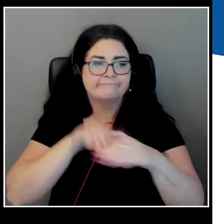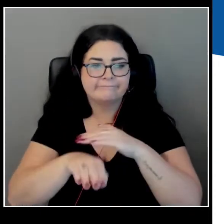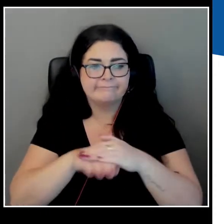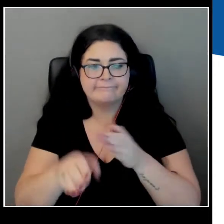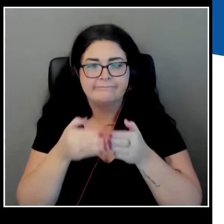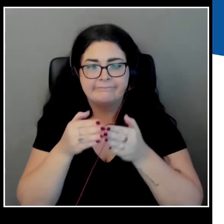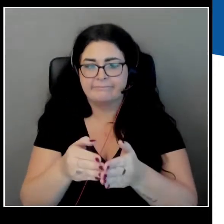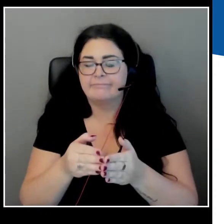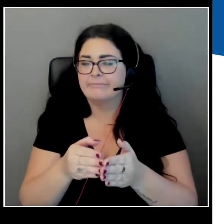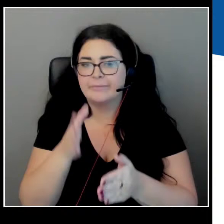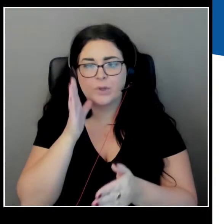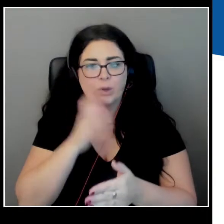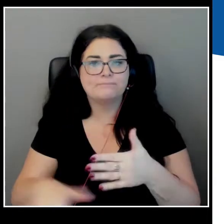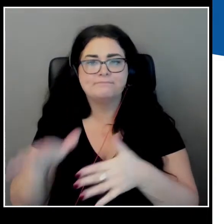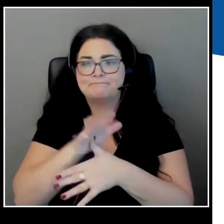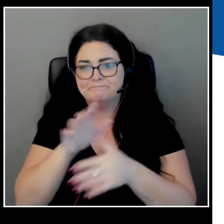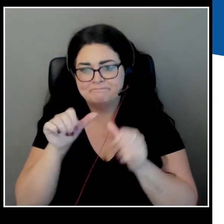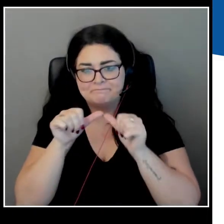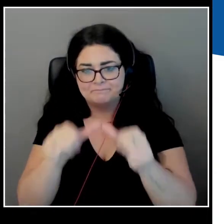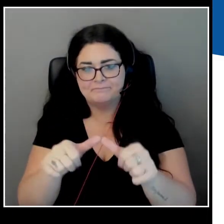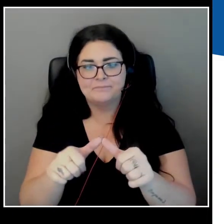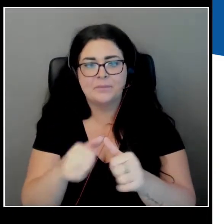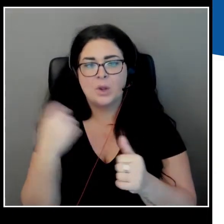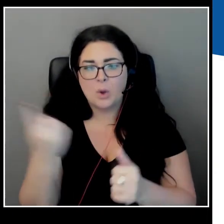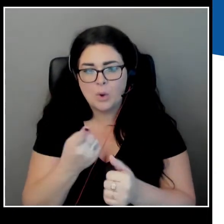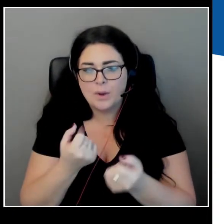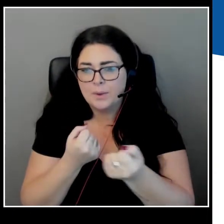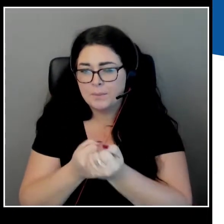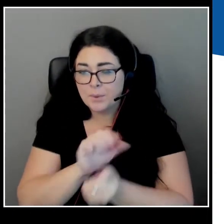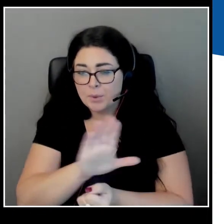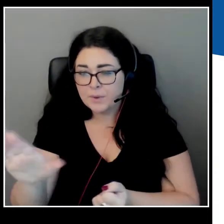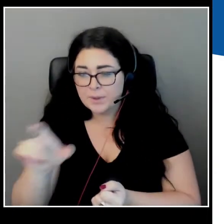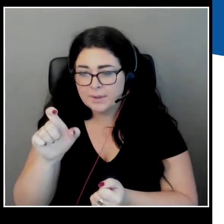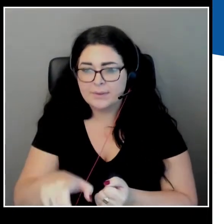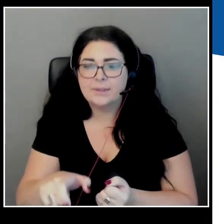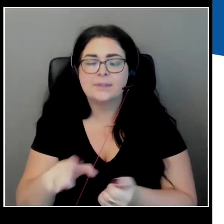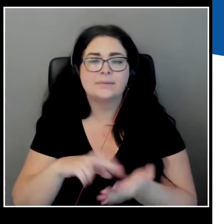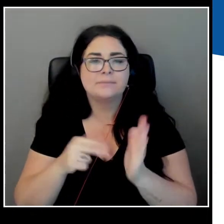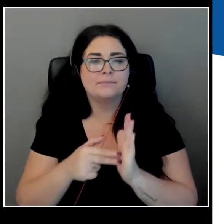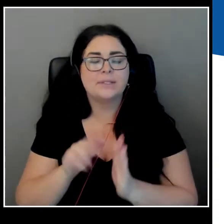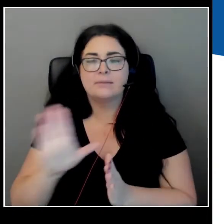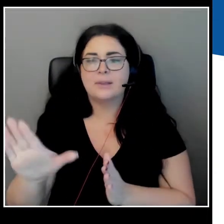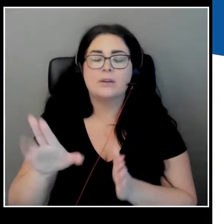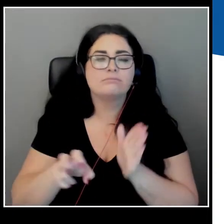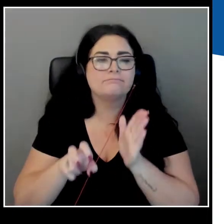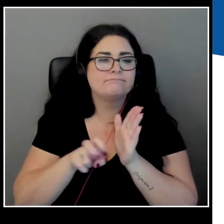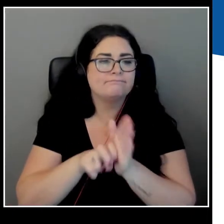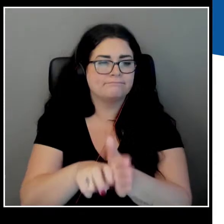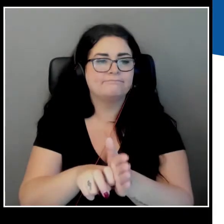Understanding and supporting their needs means we can make their travel as efficient and enjoyable as possible.